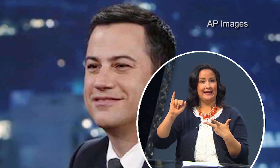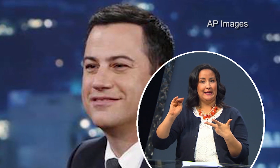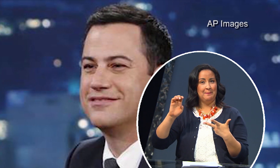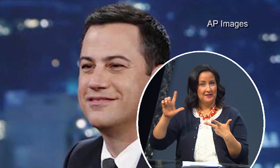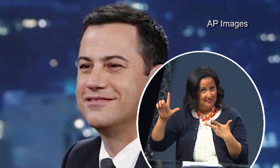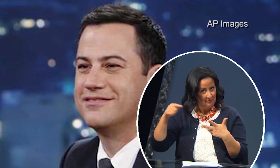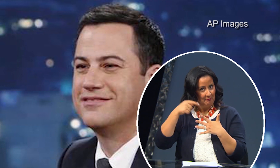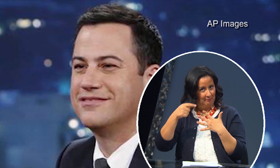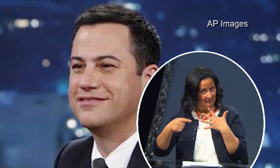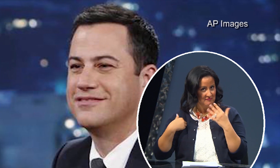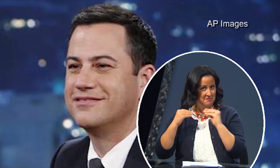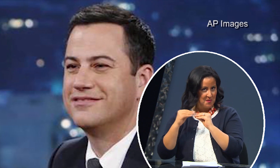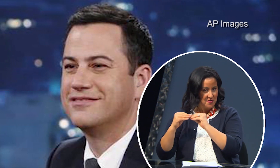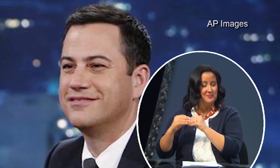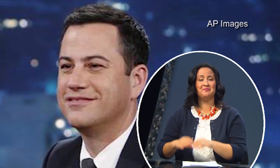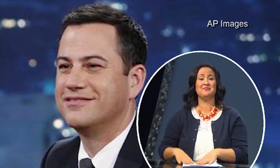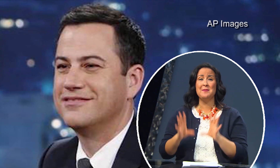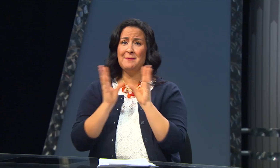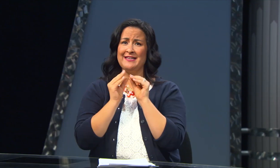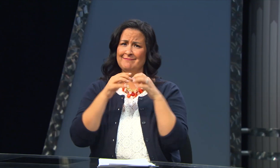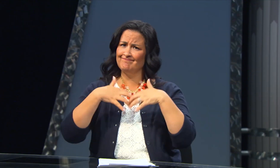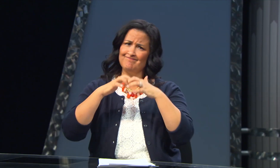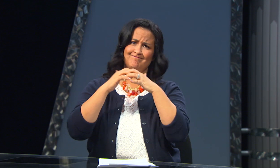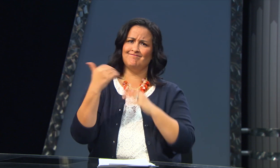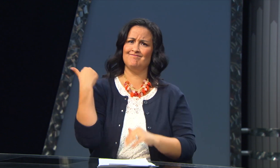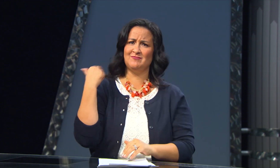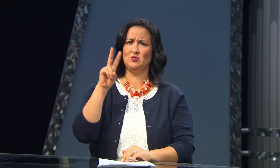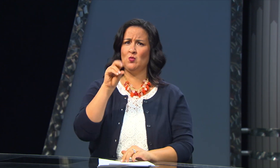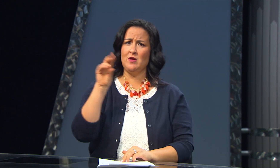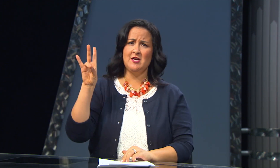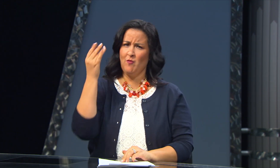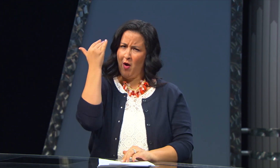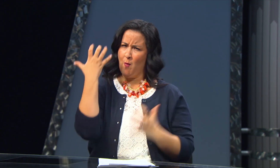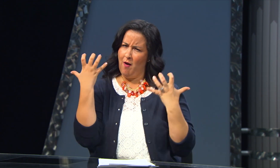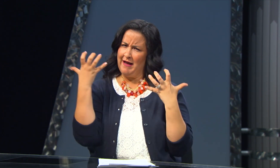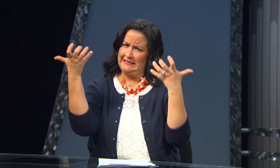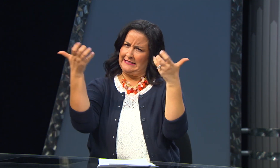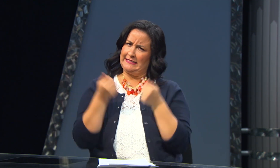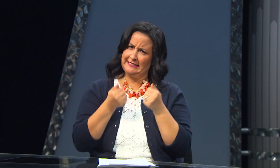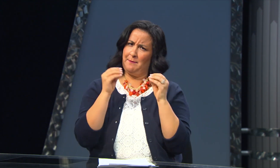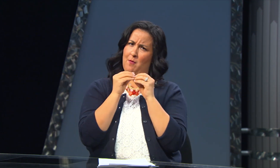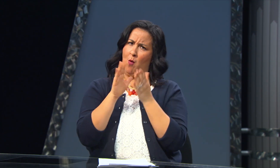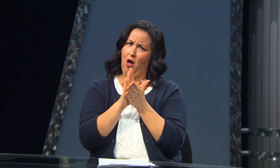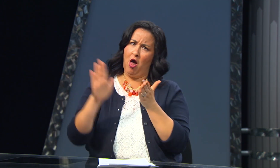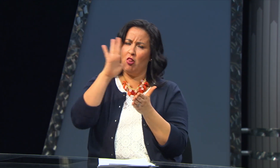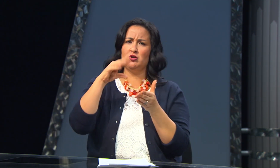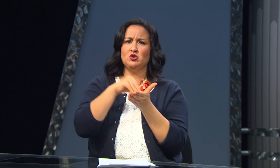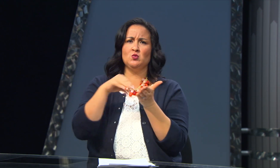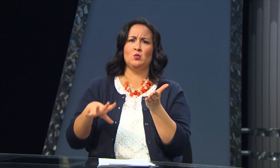MEETING WAS ESTABLISHED BACK IN 2007 TO GET COLLEGE AGED STUDENTS MORE INVOLVED WITH GLOBAL